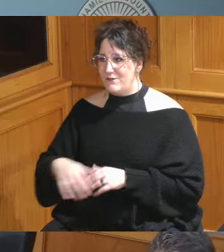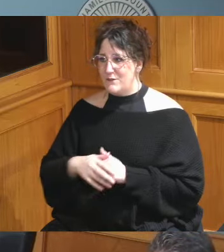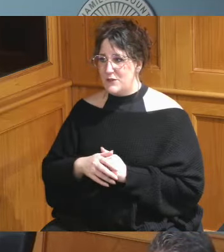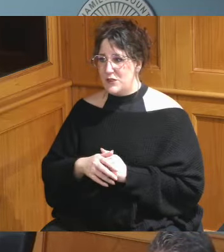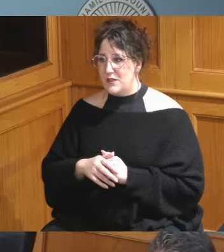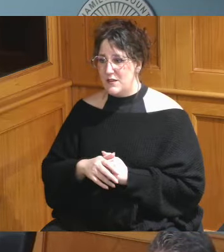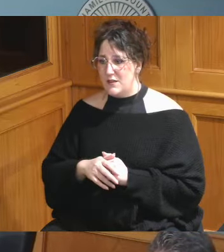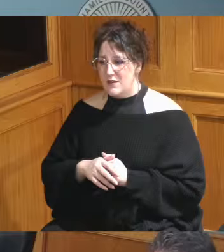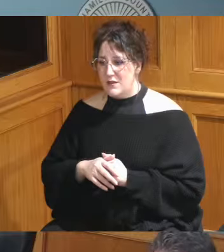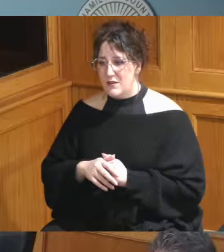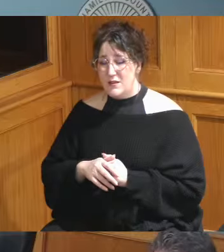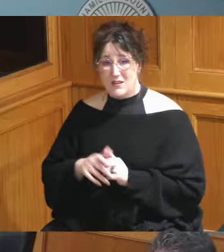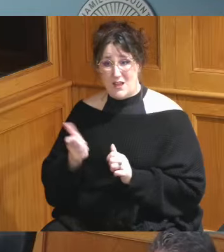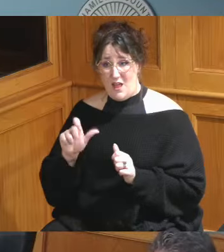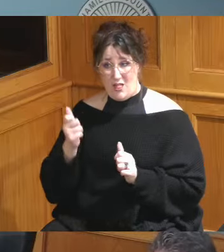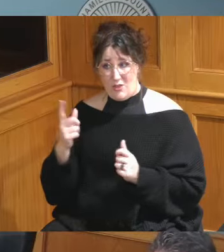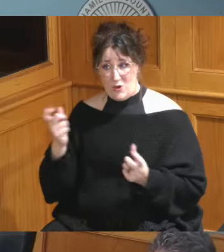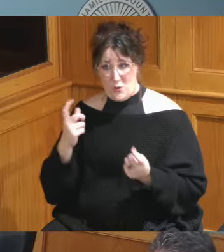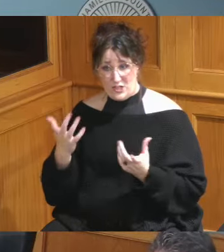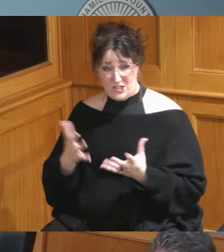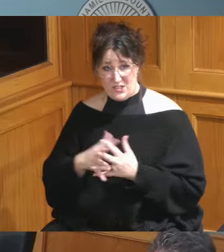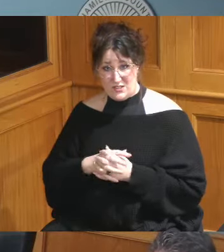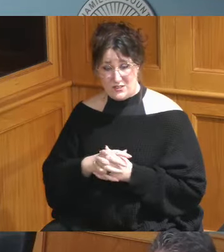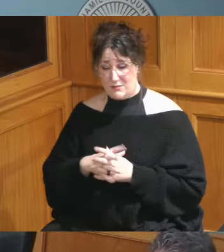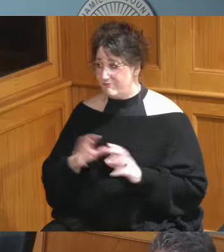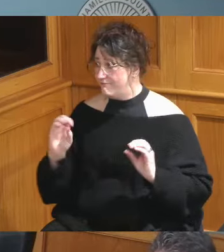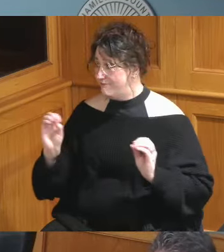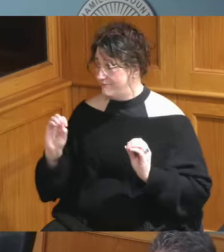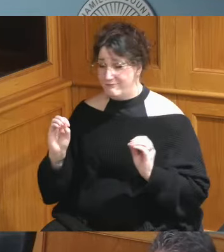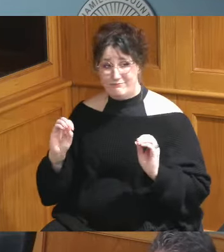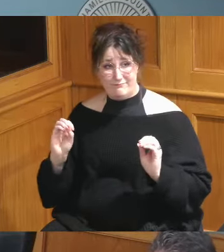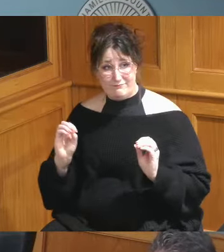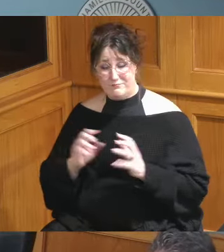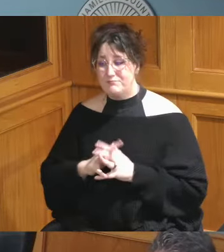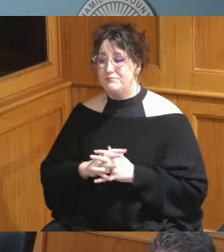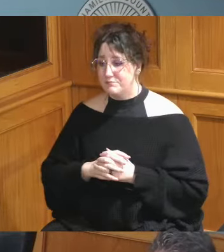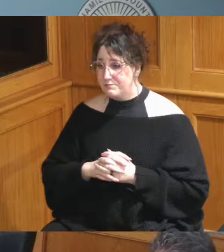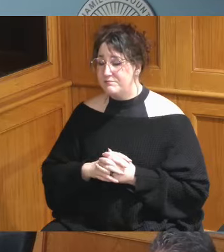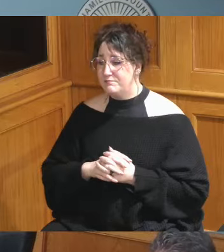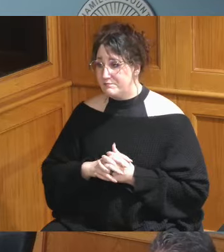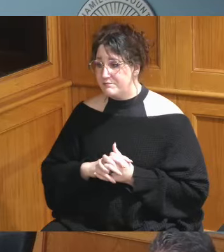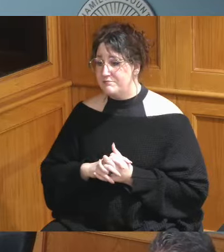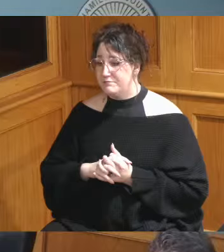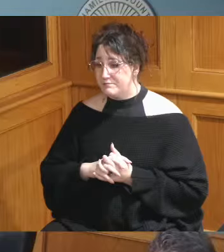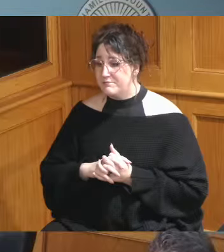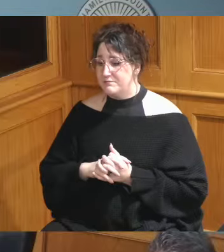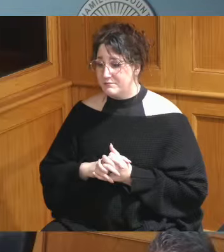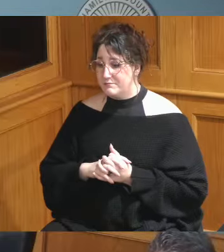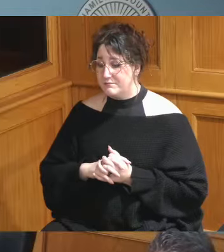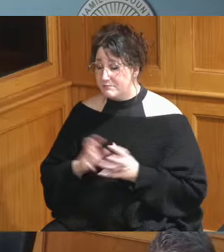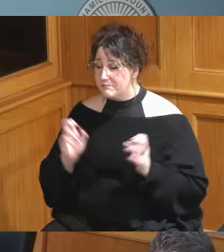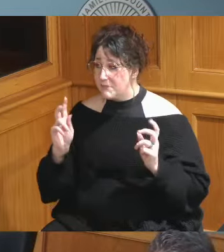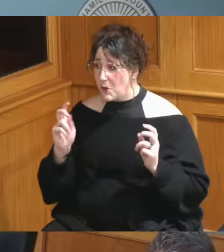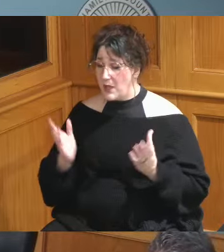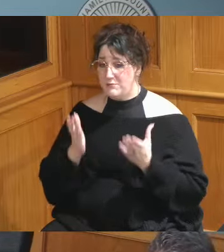any other questions? No questions. Okay. All right. I'm going to make a motion to approve